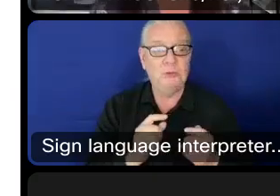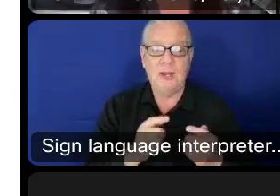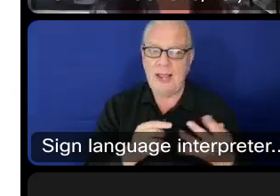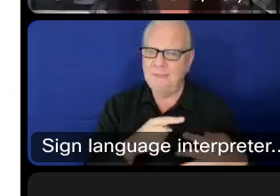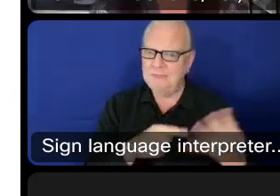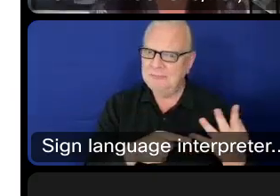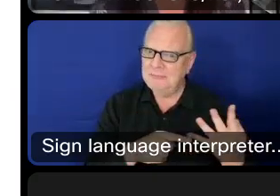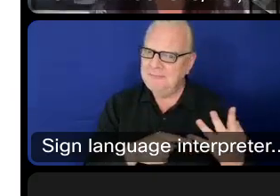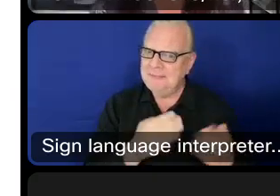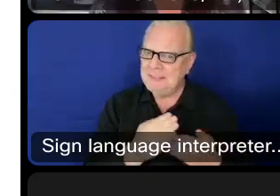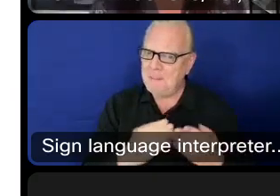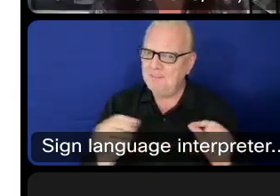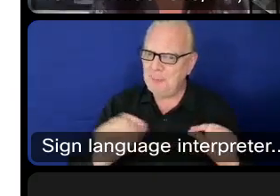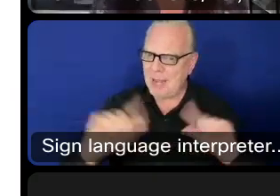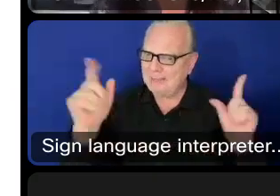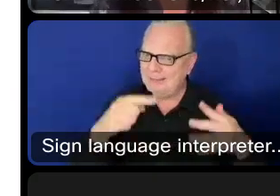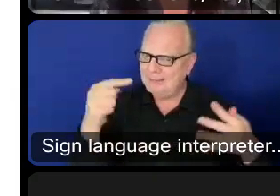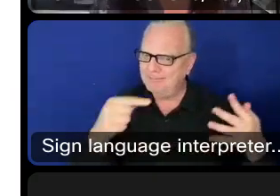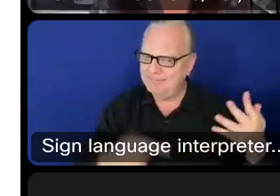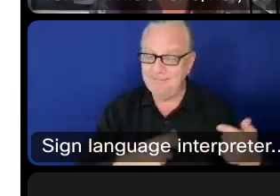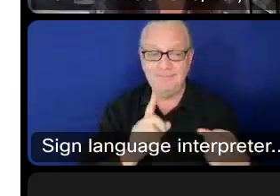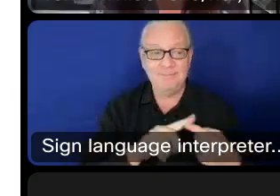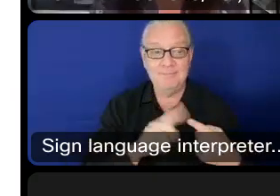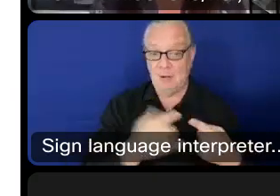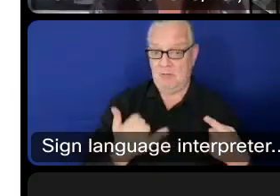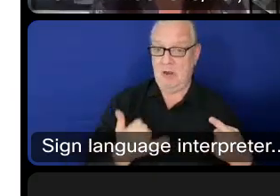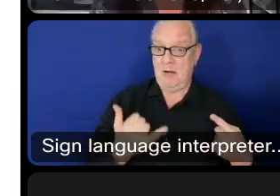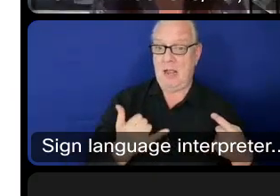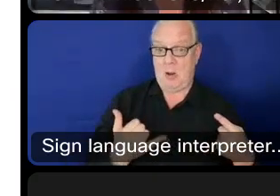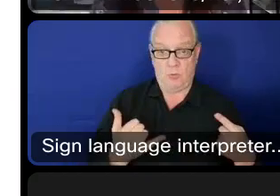surprising to folks. So, right now in the United States,